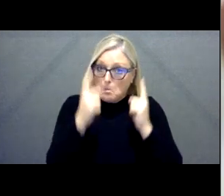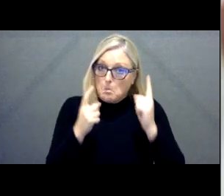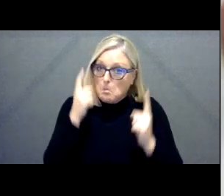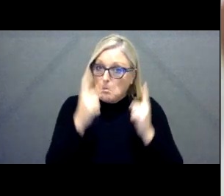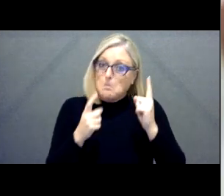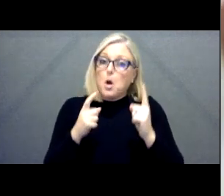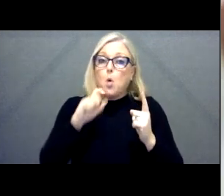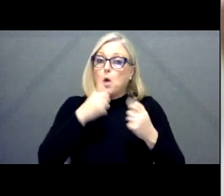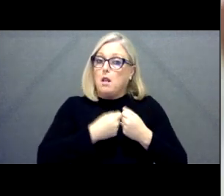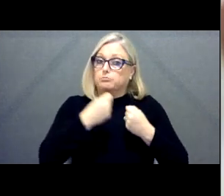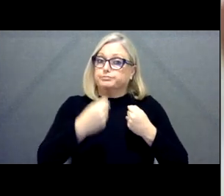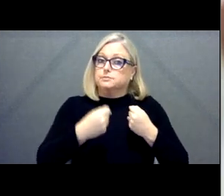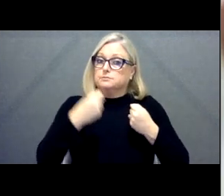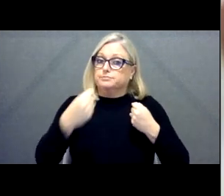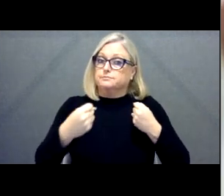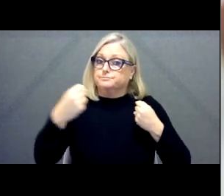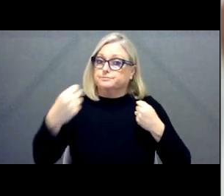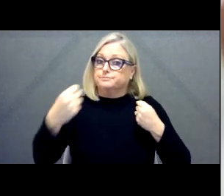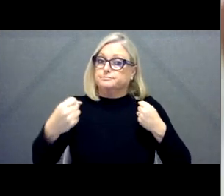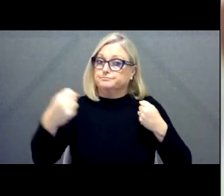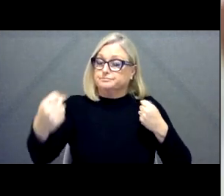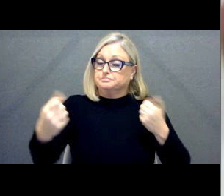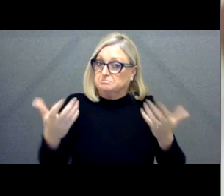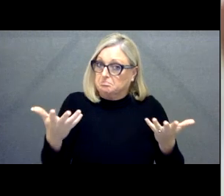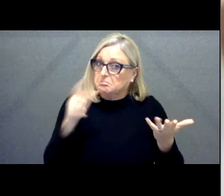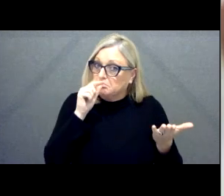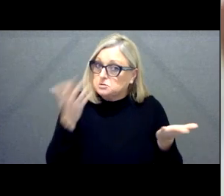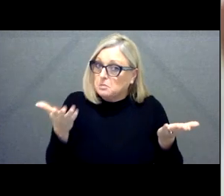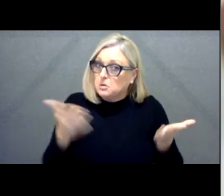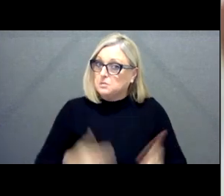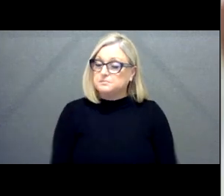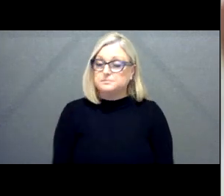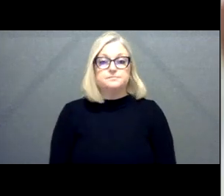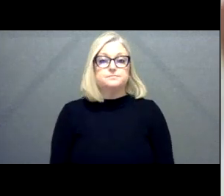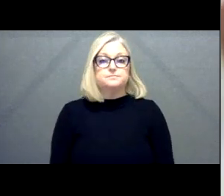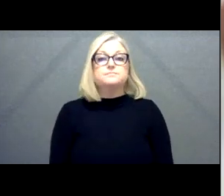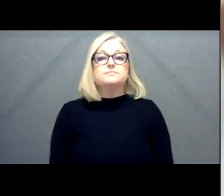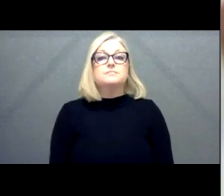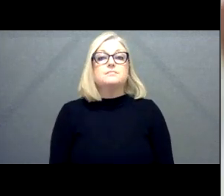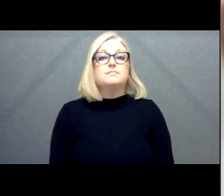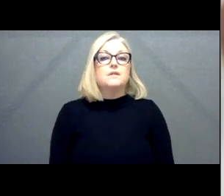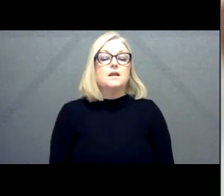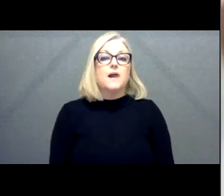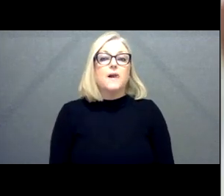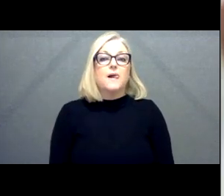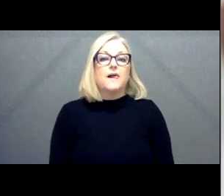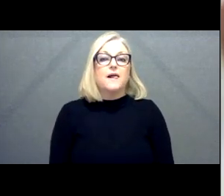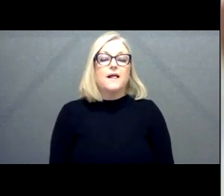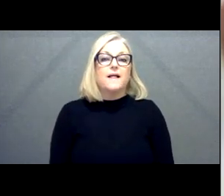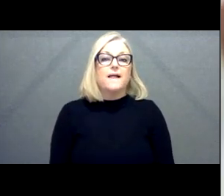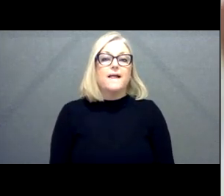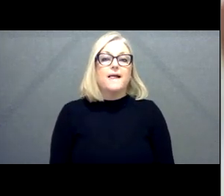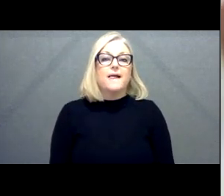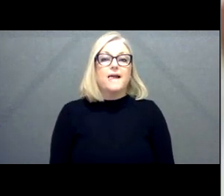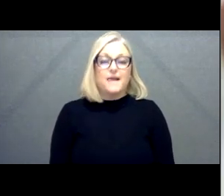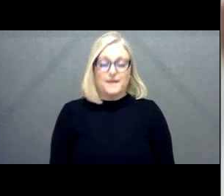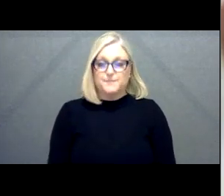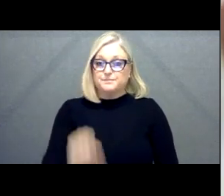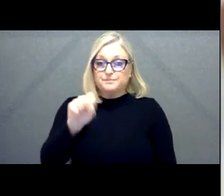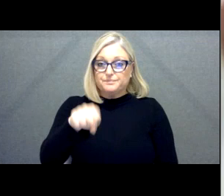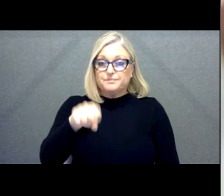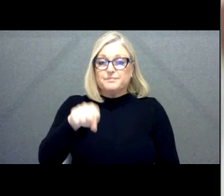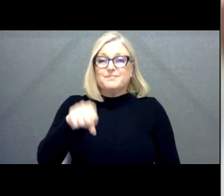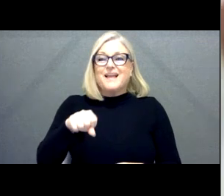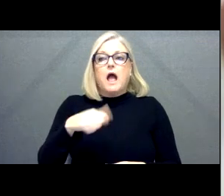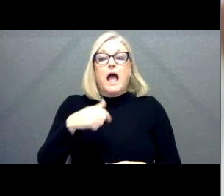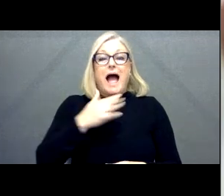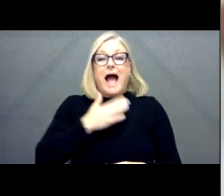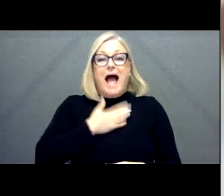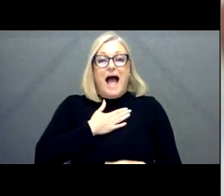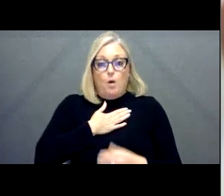period so I'll respond to that one um so we are a short program but we want to be a nudge